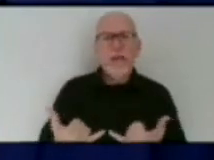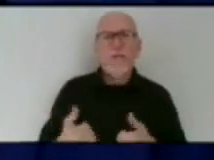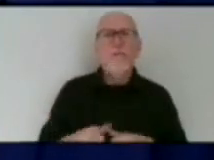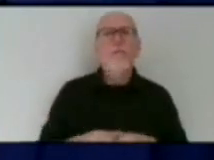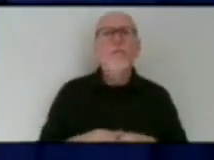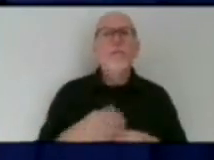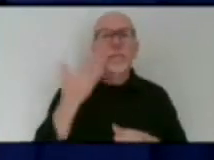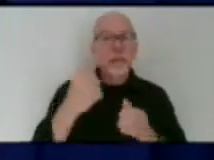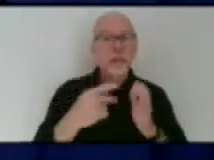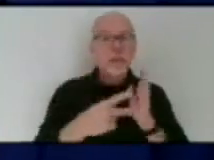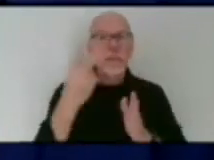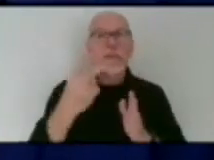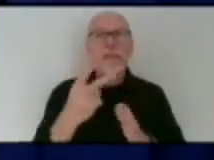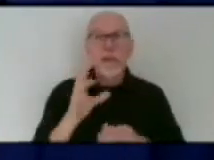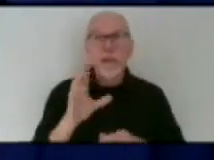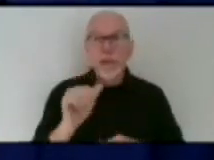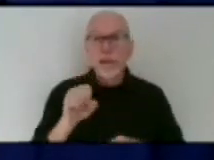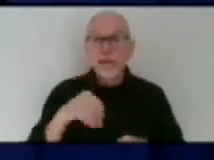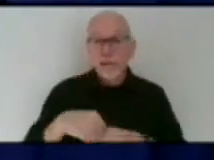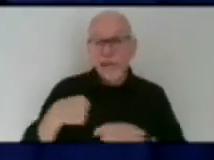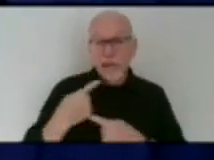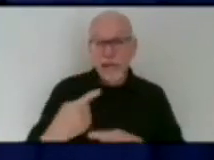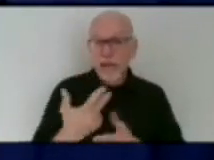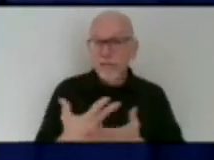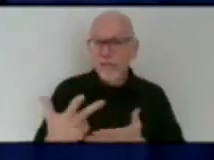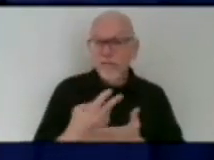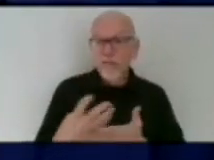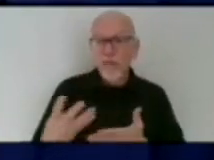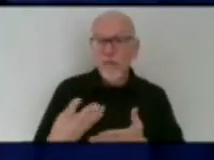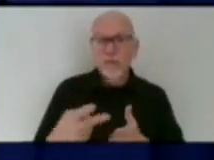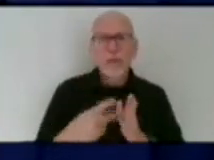we've had for the last three or four weeks is an exponential growth that is